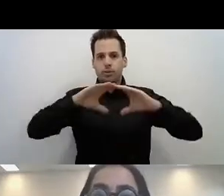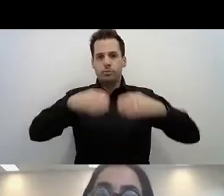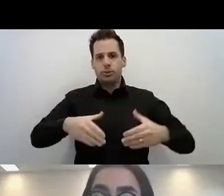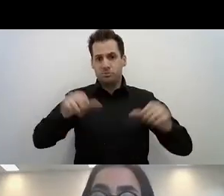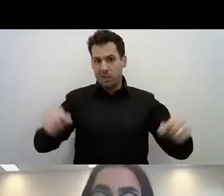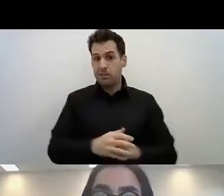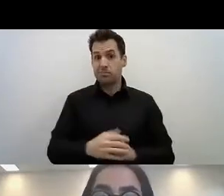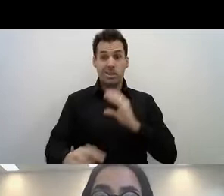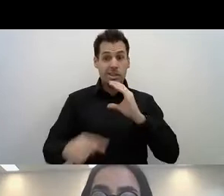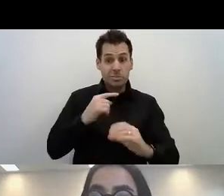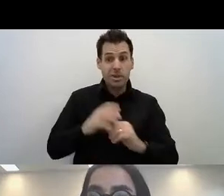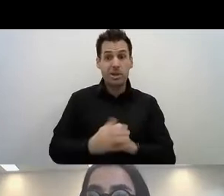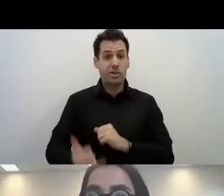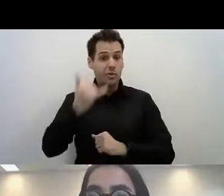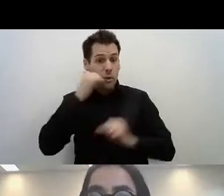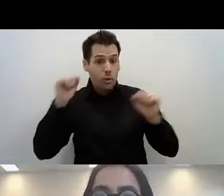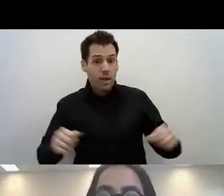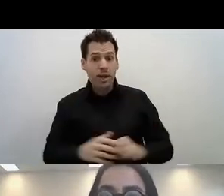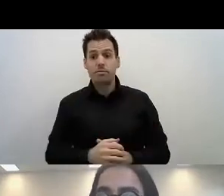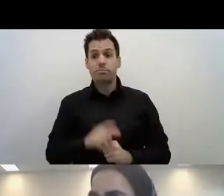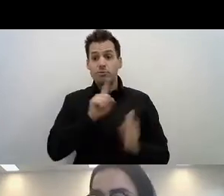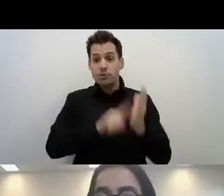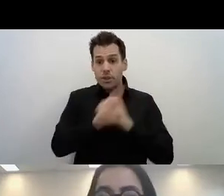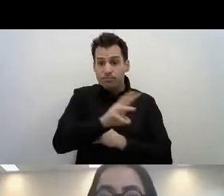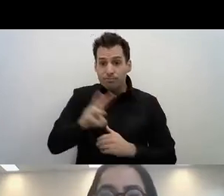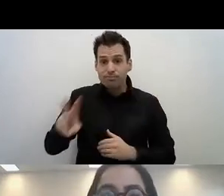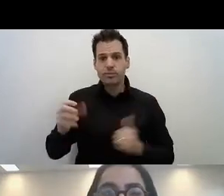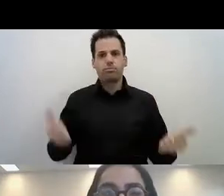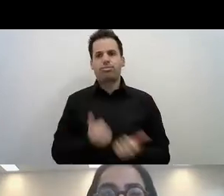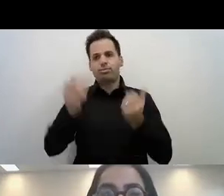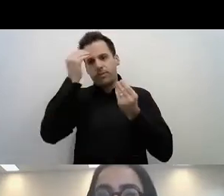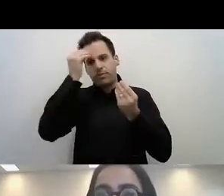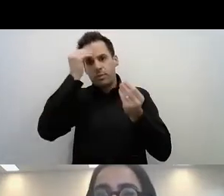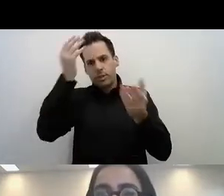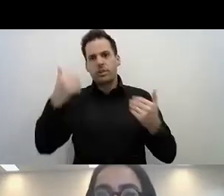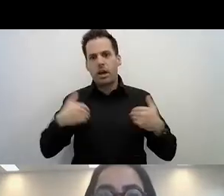visit our website where we have lots of helpful uh hints and information so i'll end there and i look